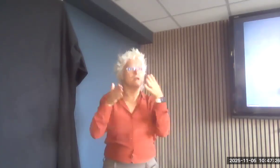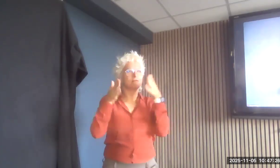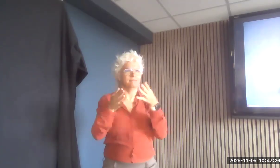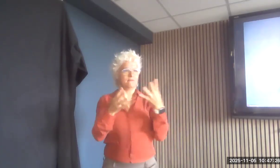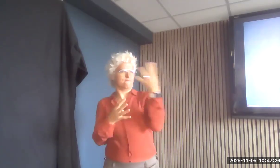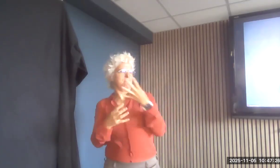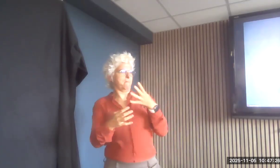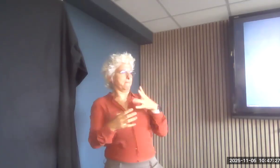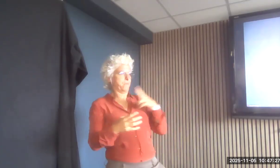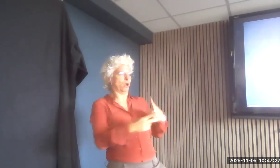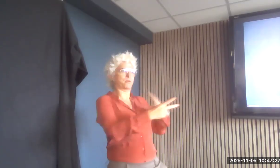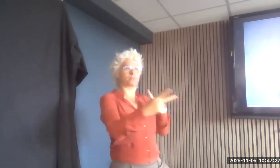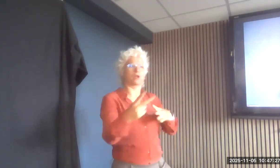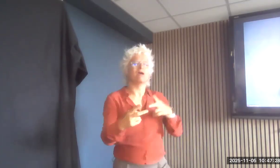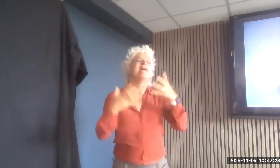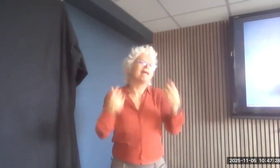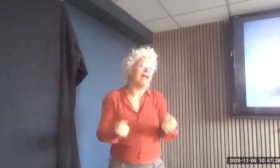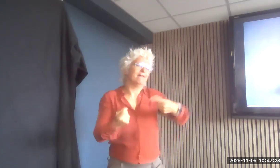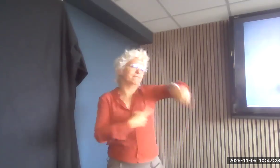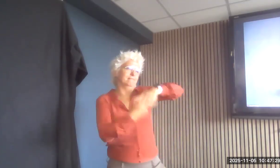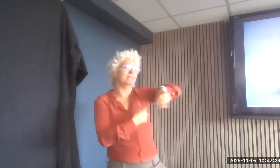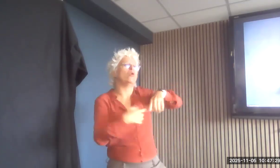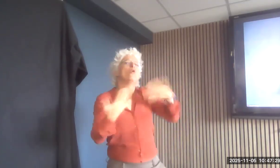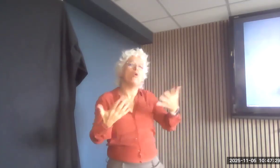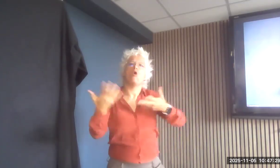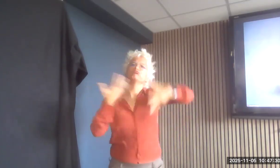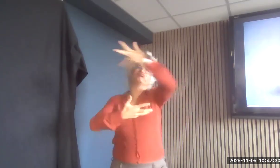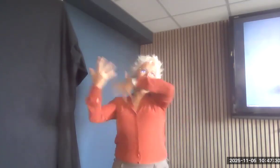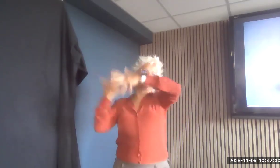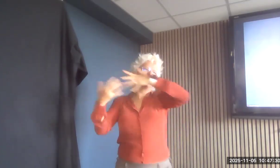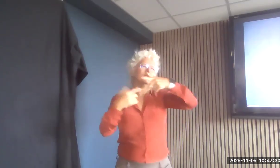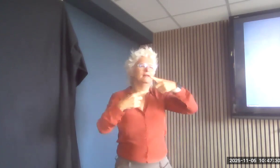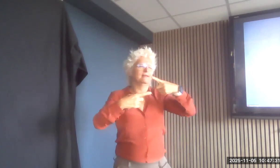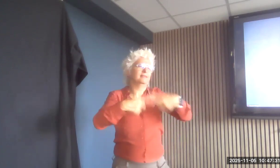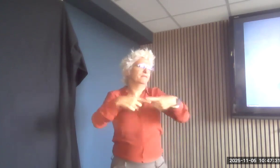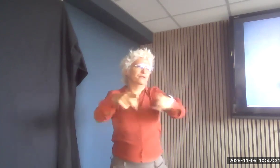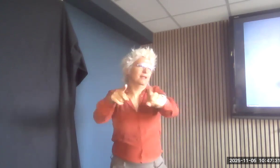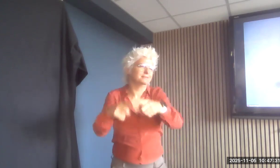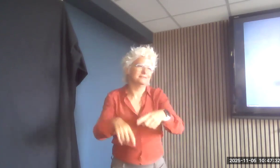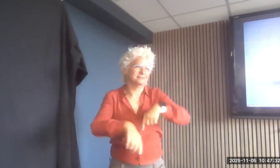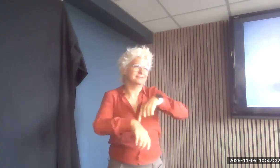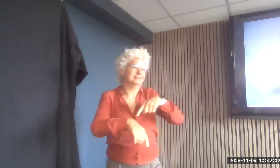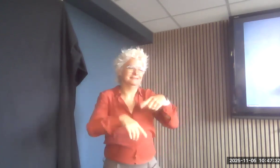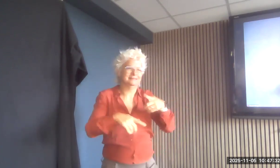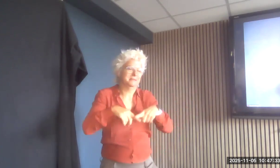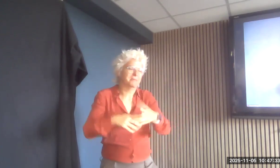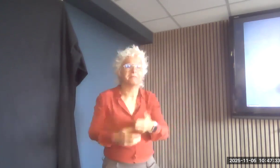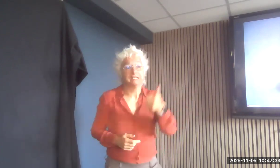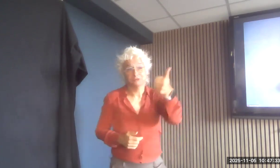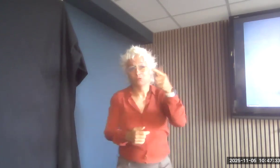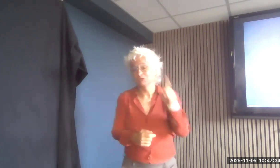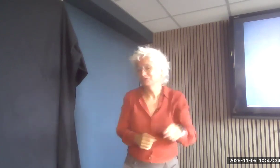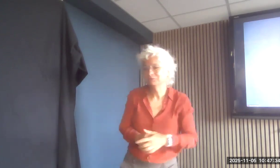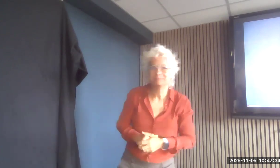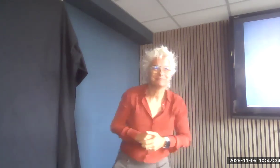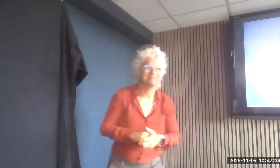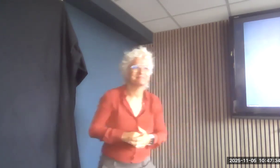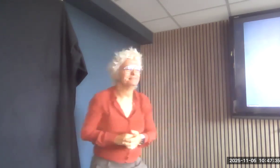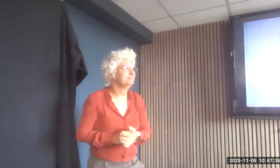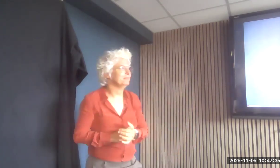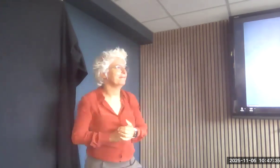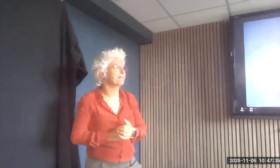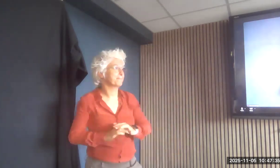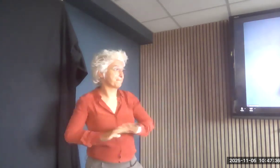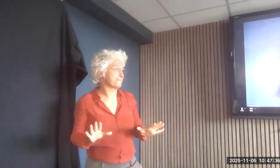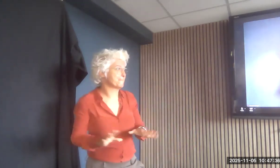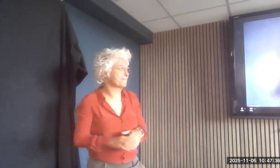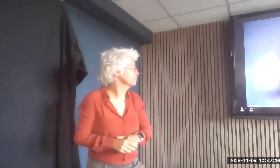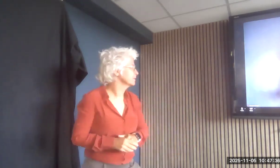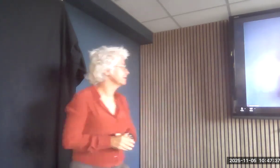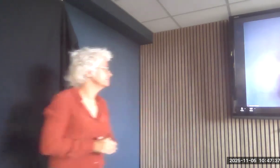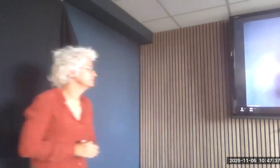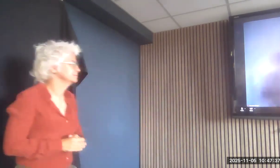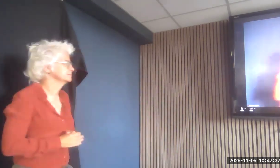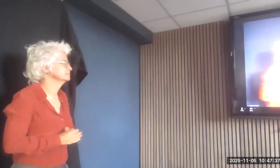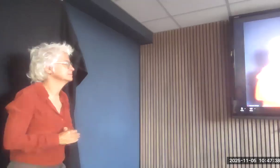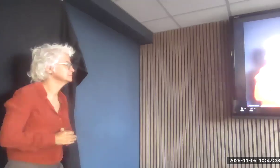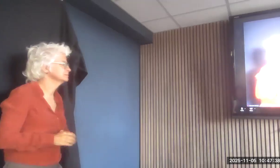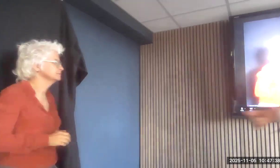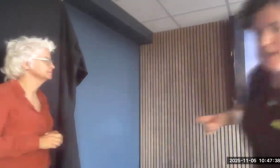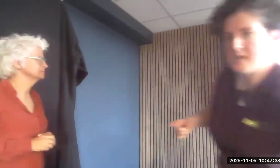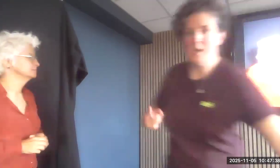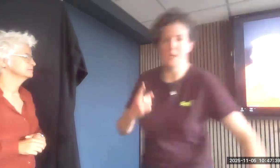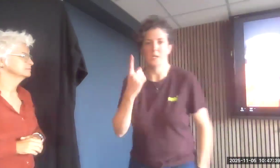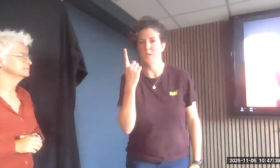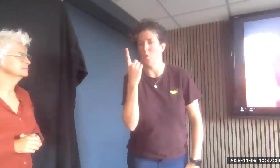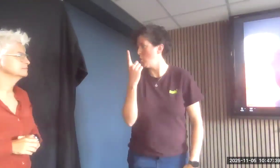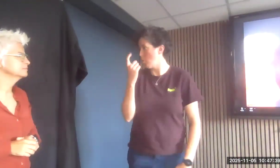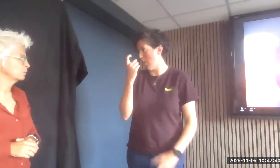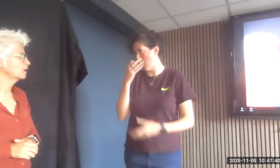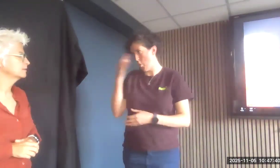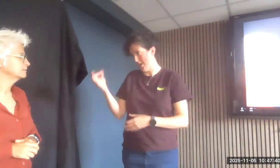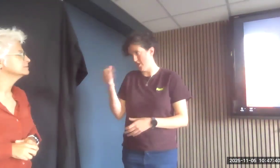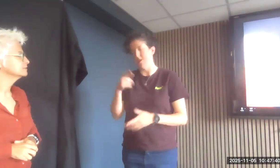been to these regions in person. So, we had these groups of people that were mostly from Portugal in person, but on the online discussions, there were wider pools of people, and quite broad representation from different countries.